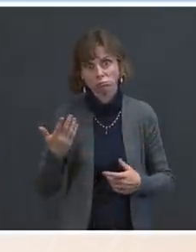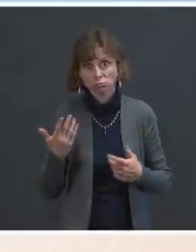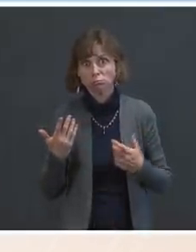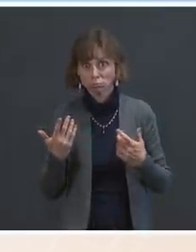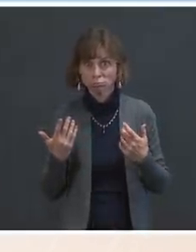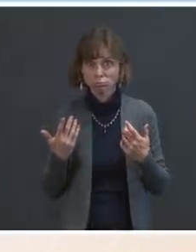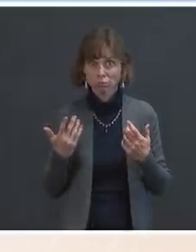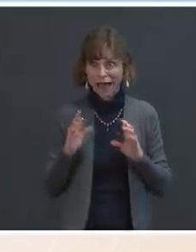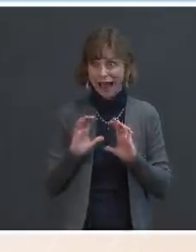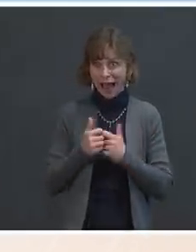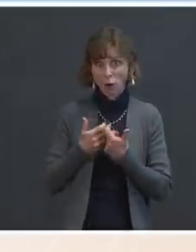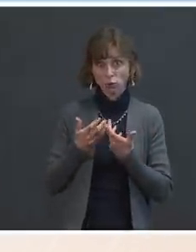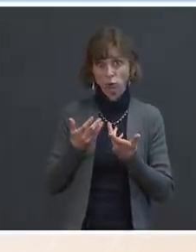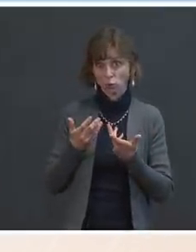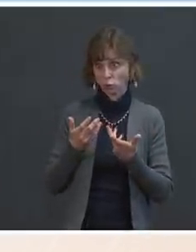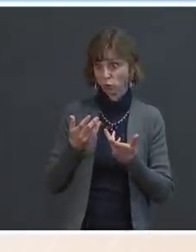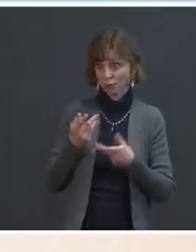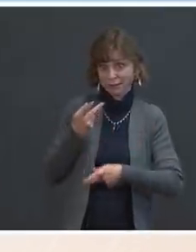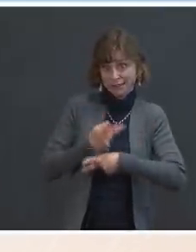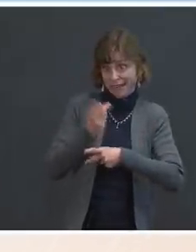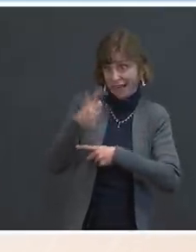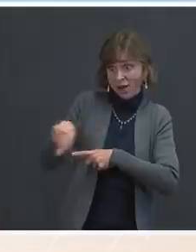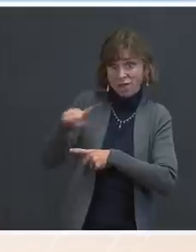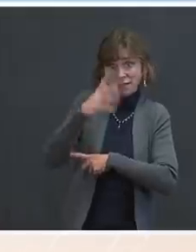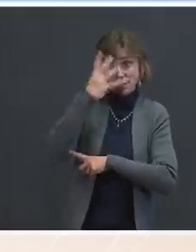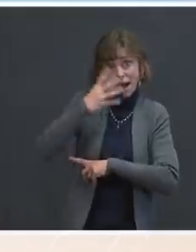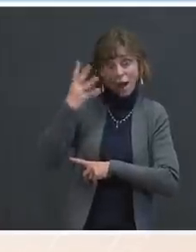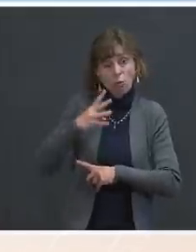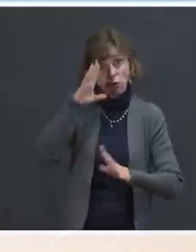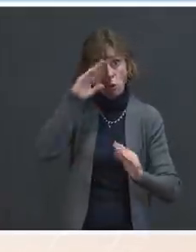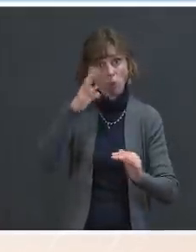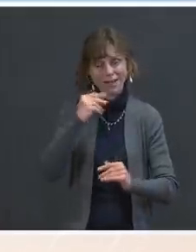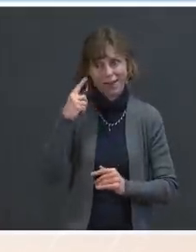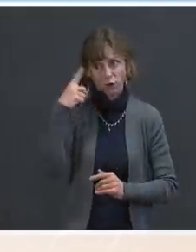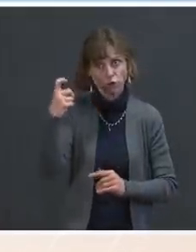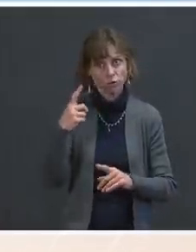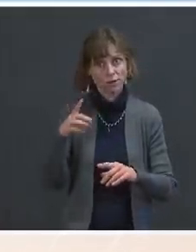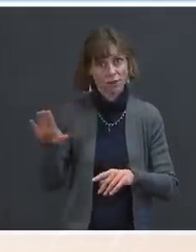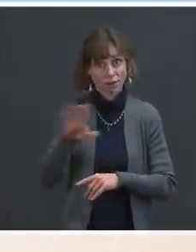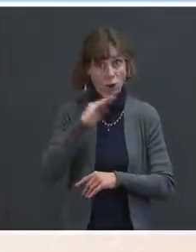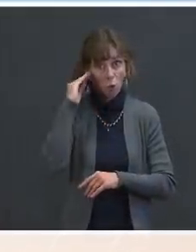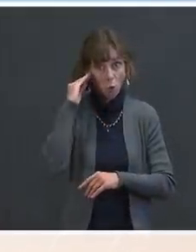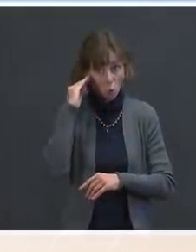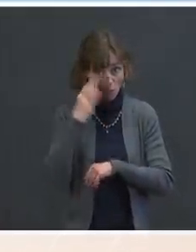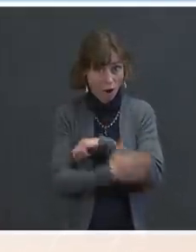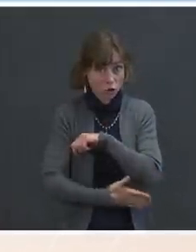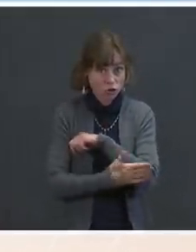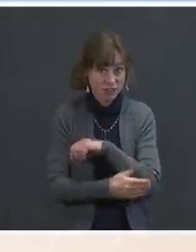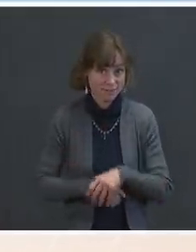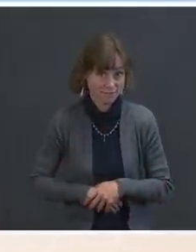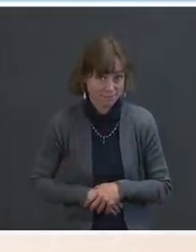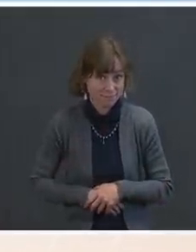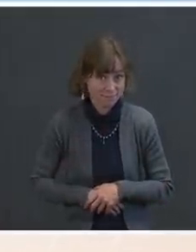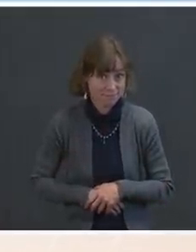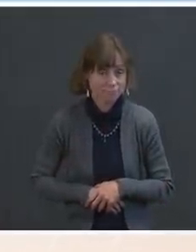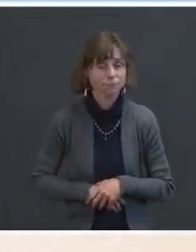and the dreams of these migrants in their home country. The Press: Madam Ambassador, do you think it's a coincidence that as soon as Trump